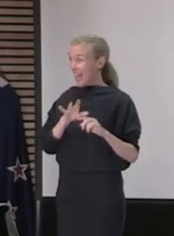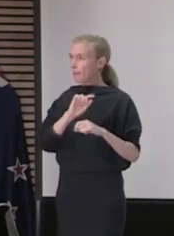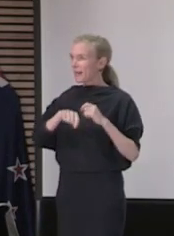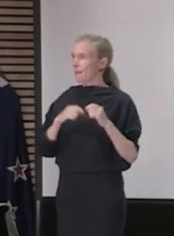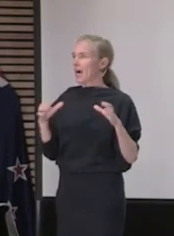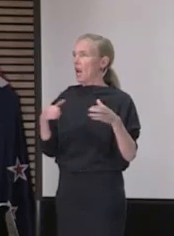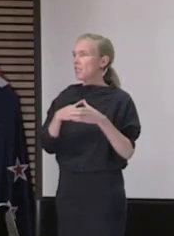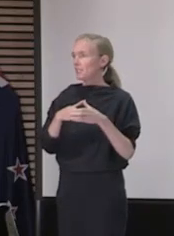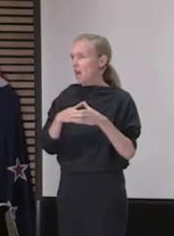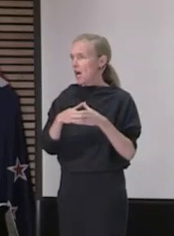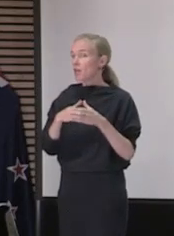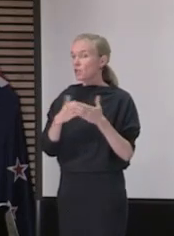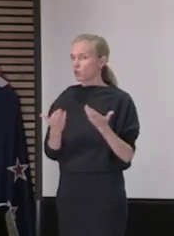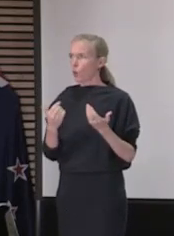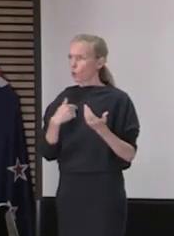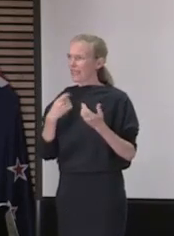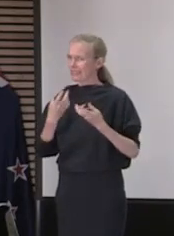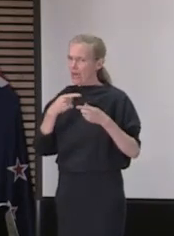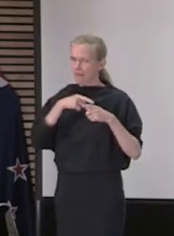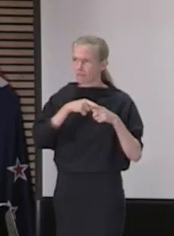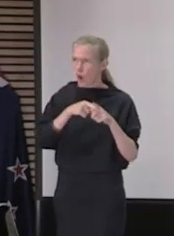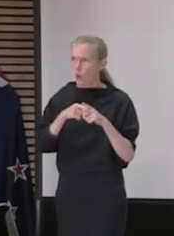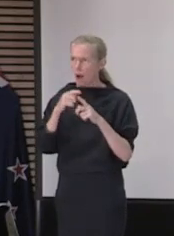it as a cluster, and then reporting on it as acluster.